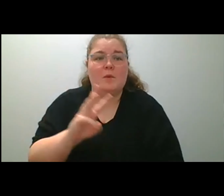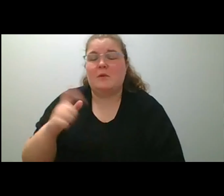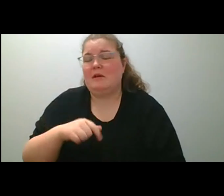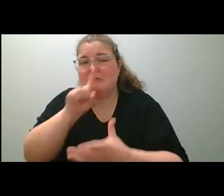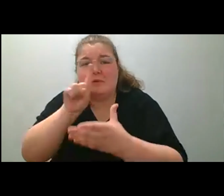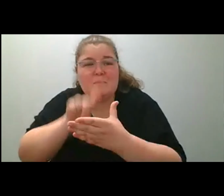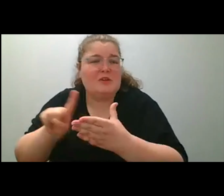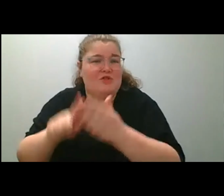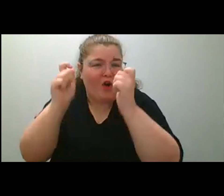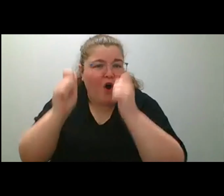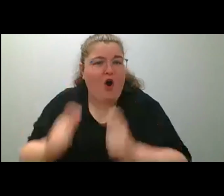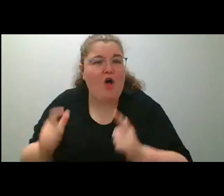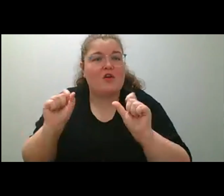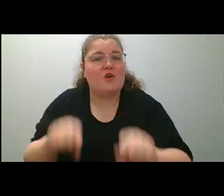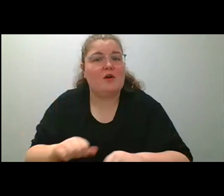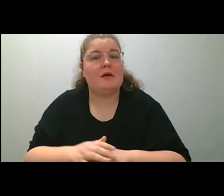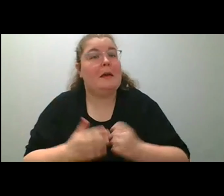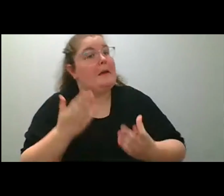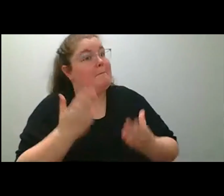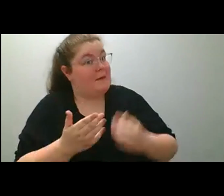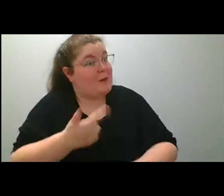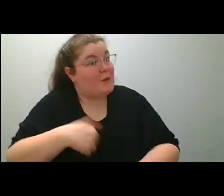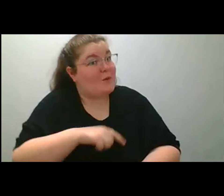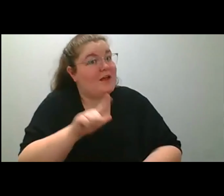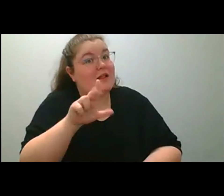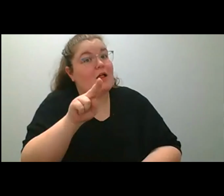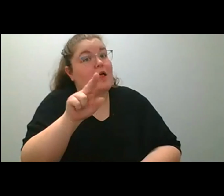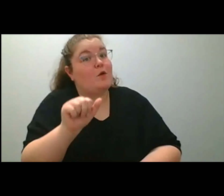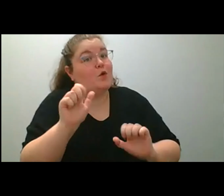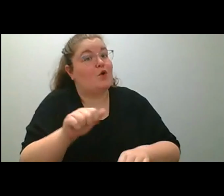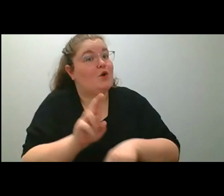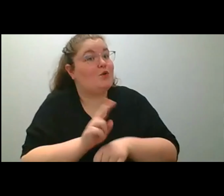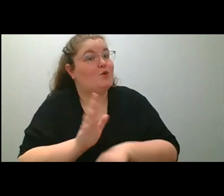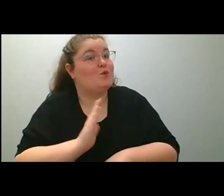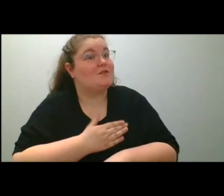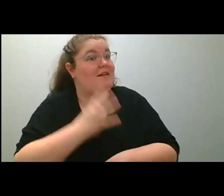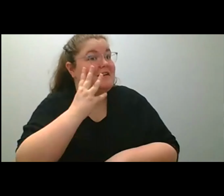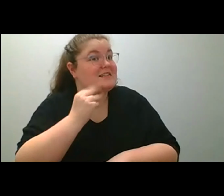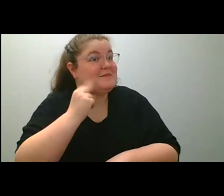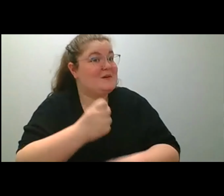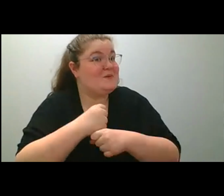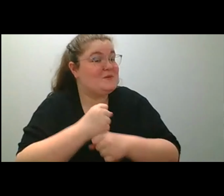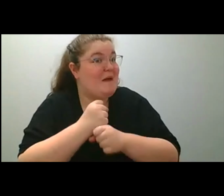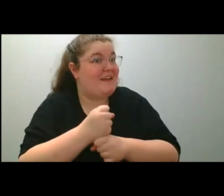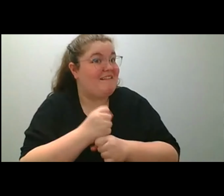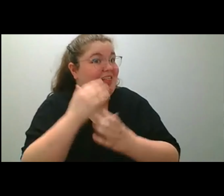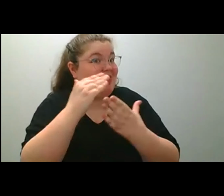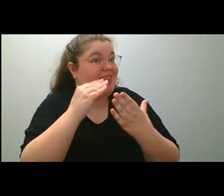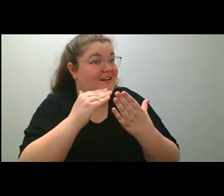Well, and maybe that's something we as LUNA could put together just from our experience too. Maybe that's a new resource that we can create. That may be helpful.